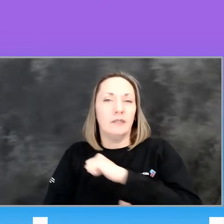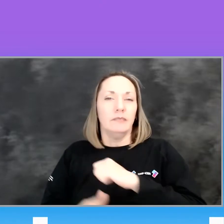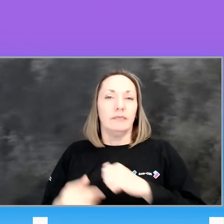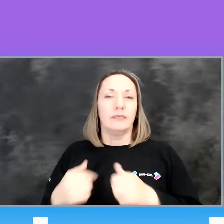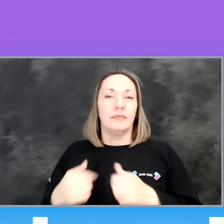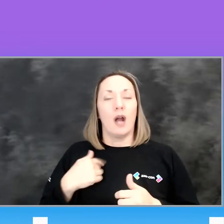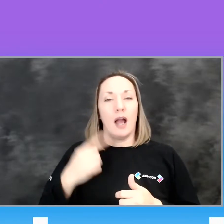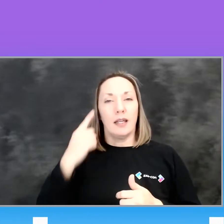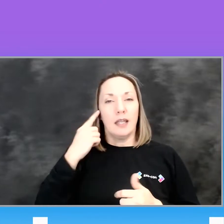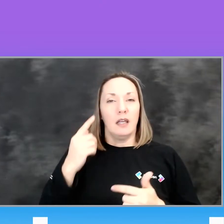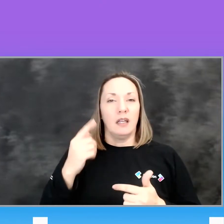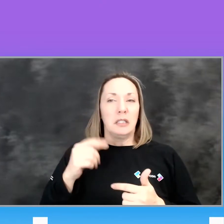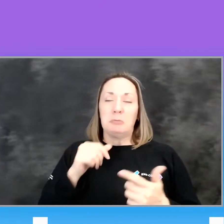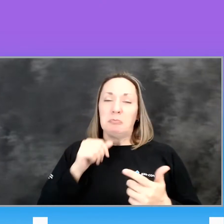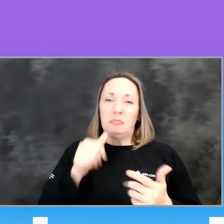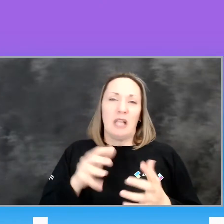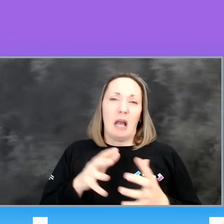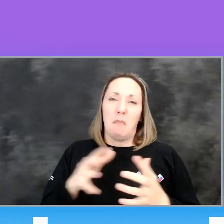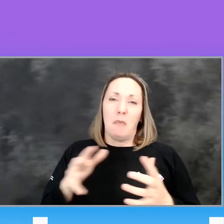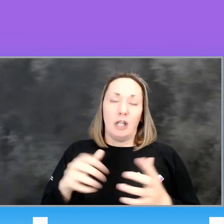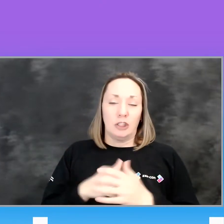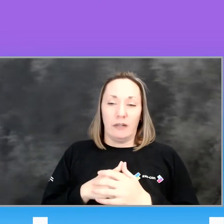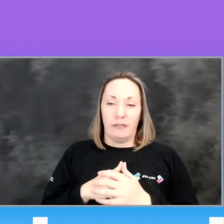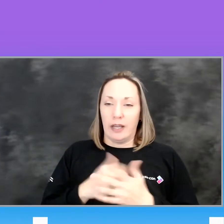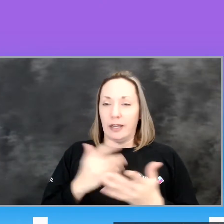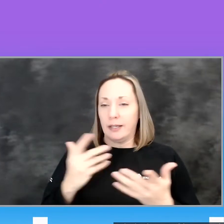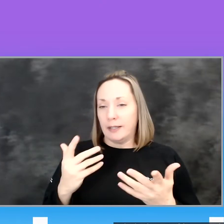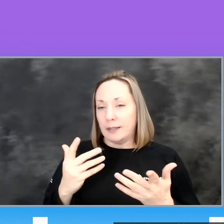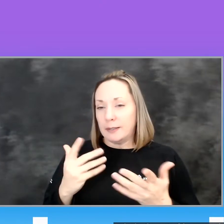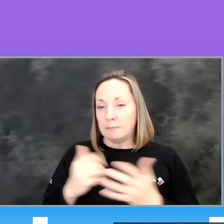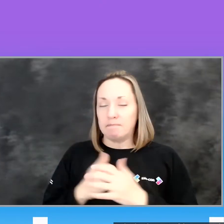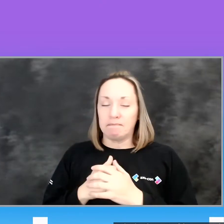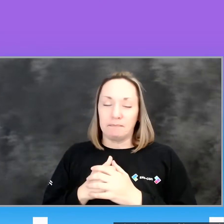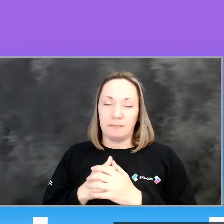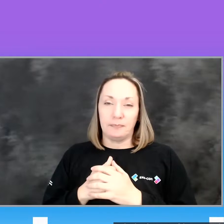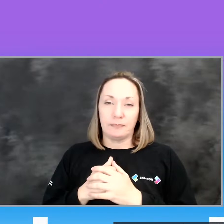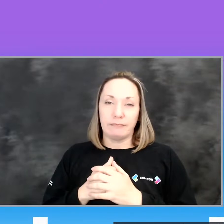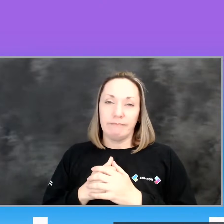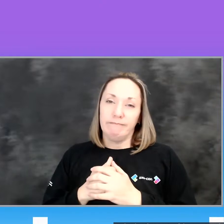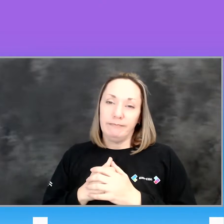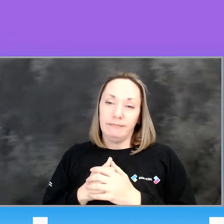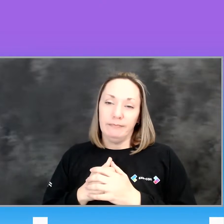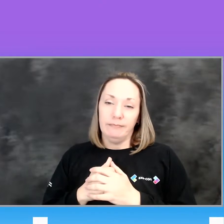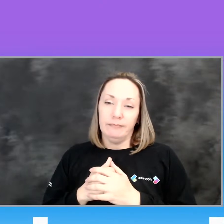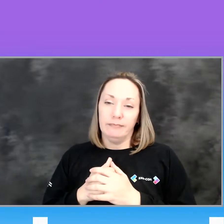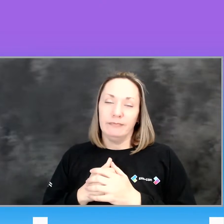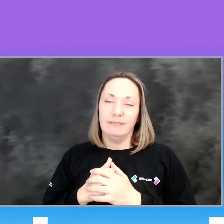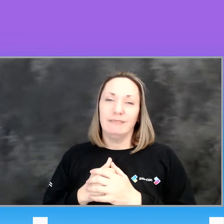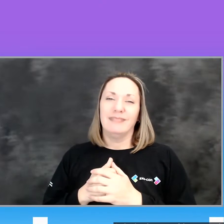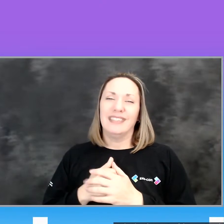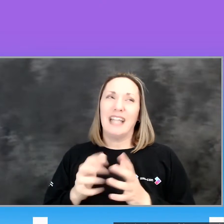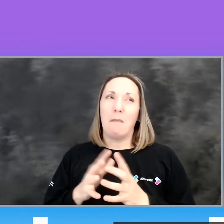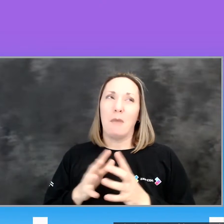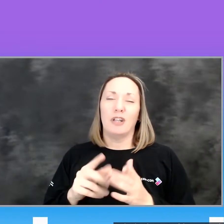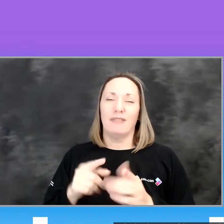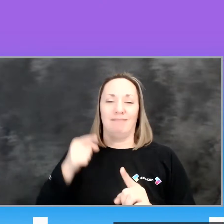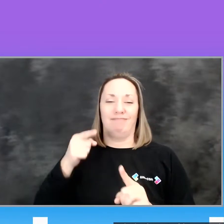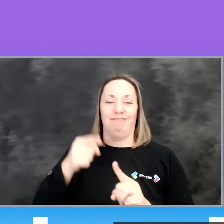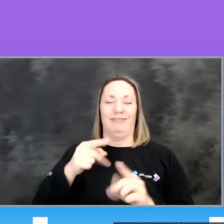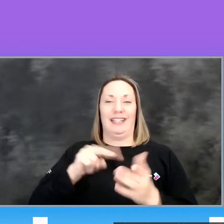where I think there hasn't been